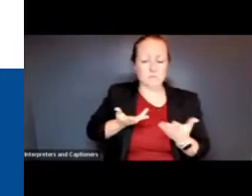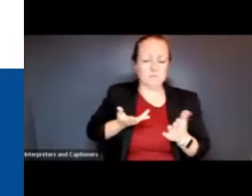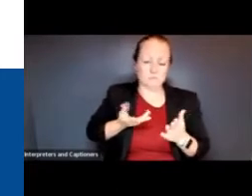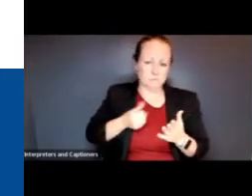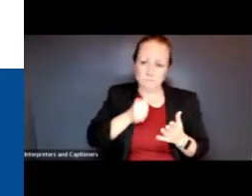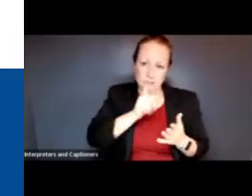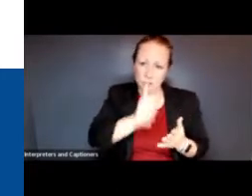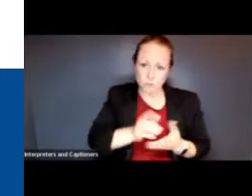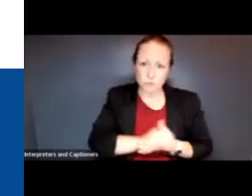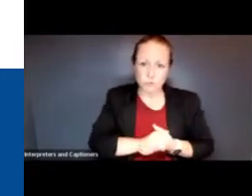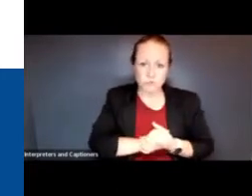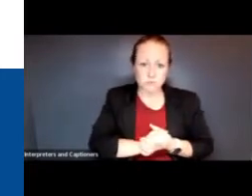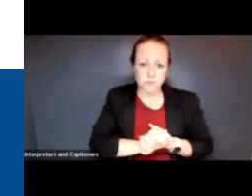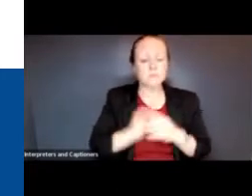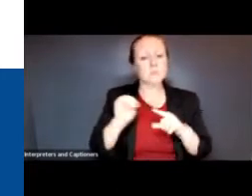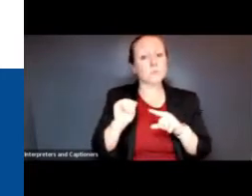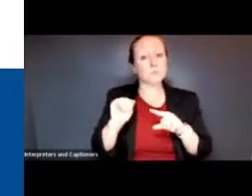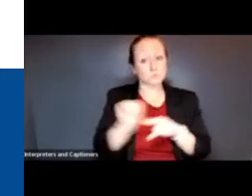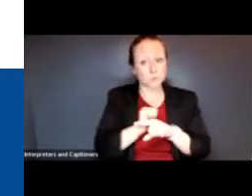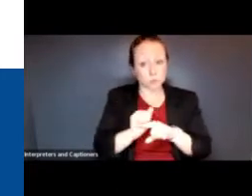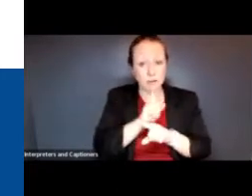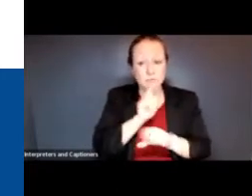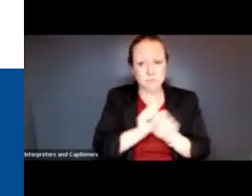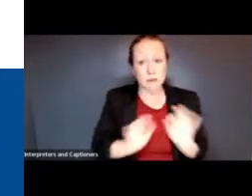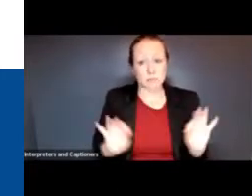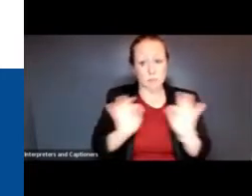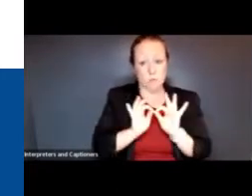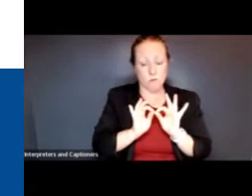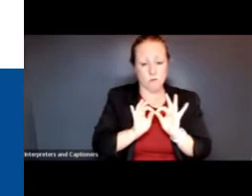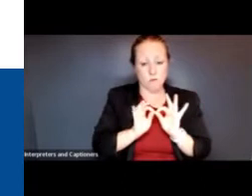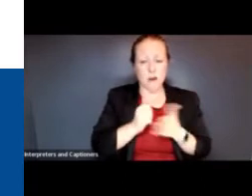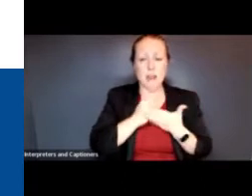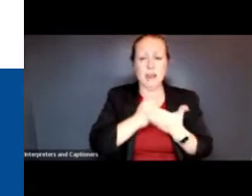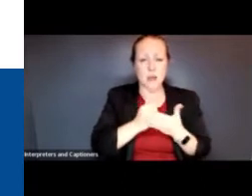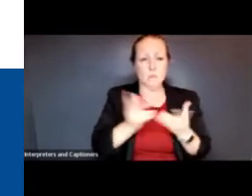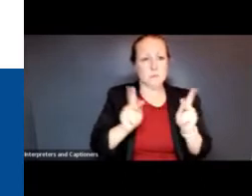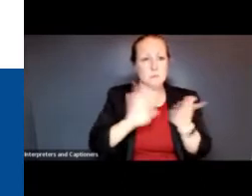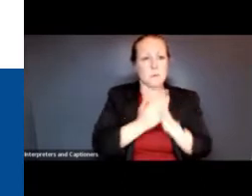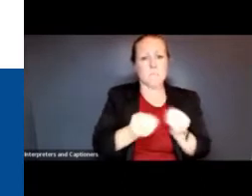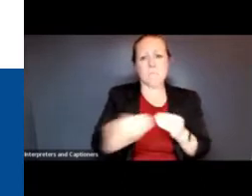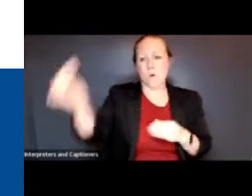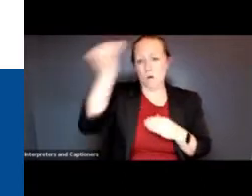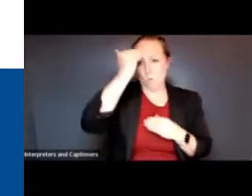training is important because it increases awareness of brain injury. And that needs to happen